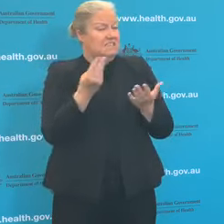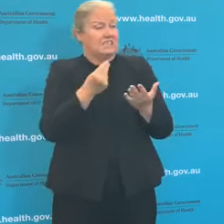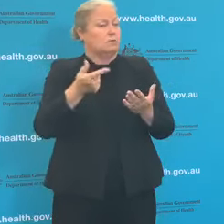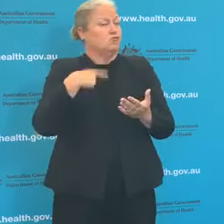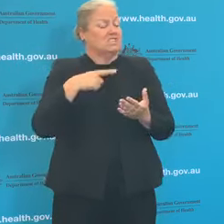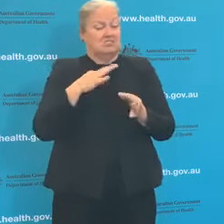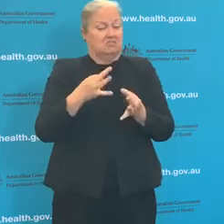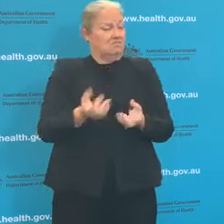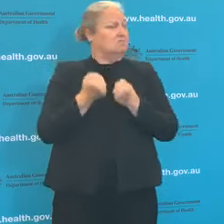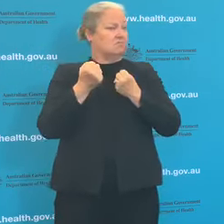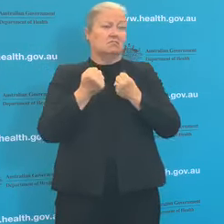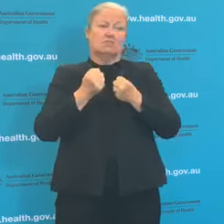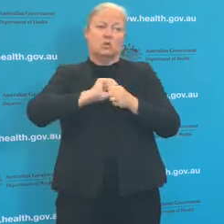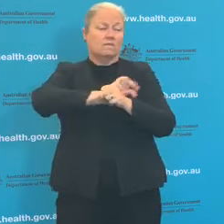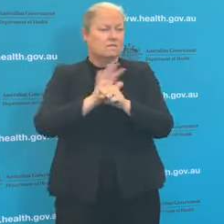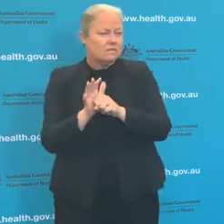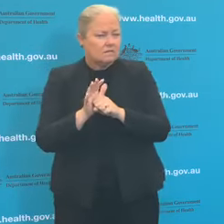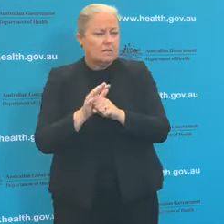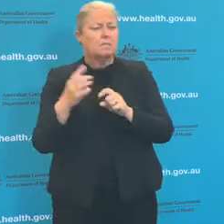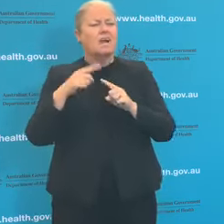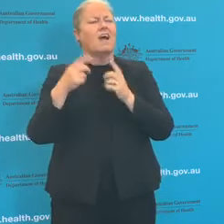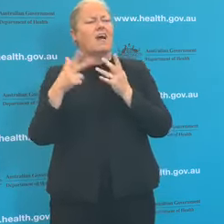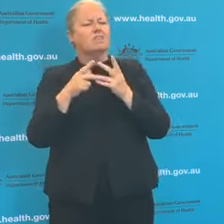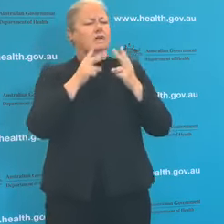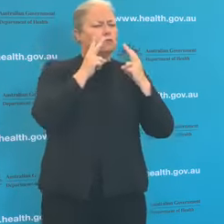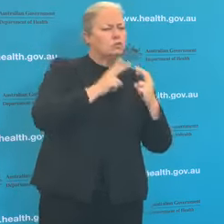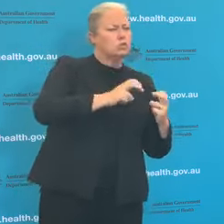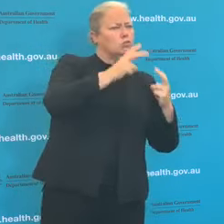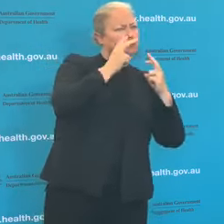there's now a number of studies that show that they do not seem to be